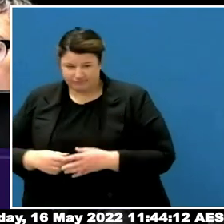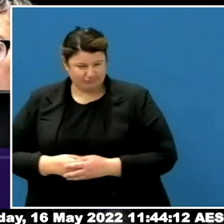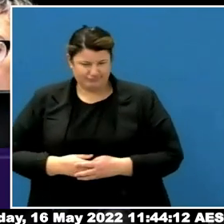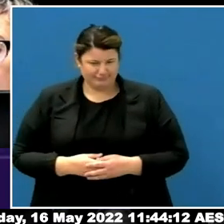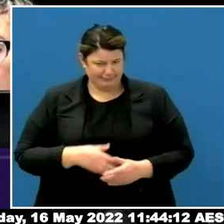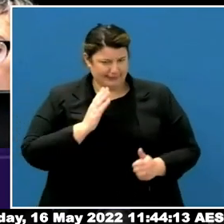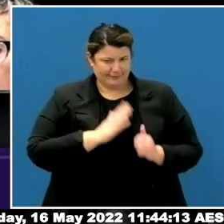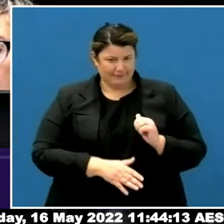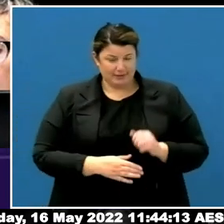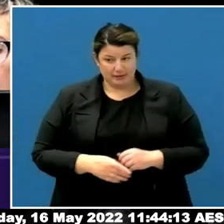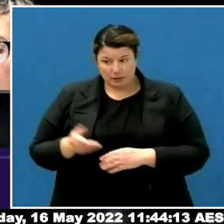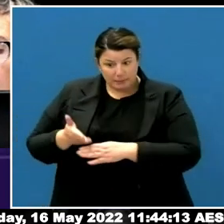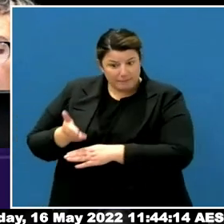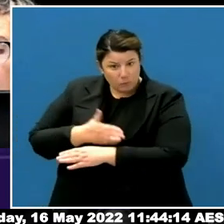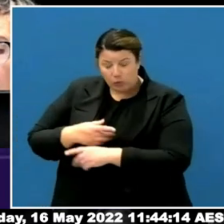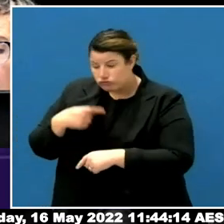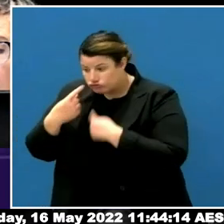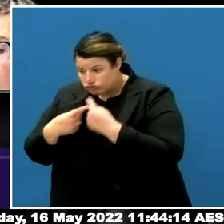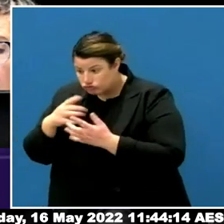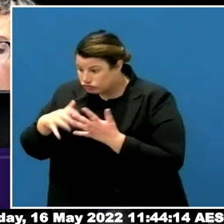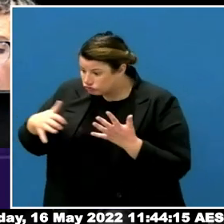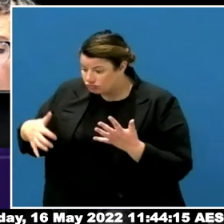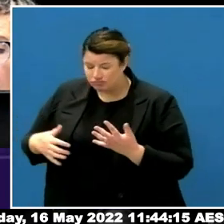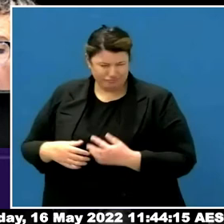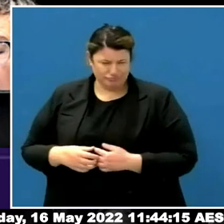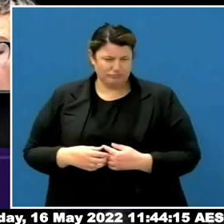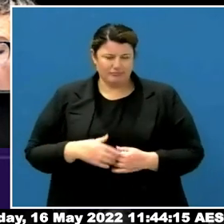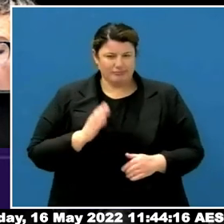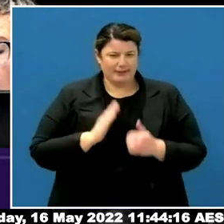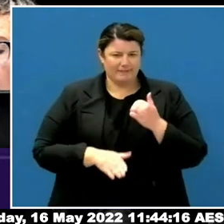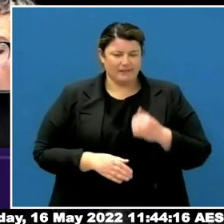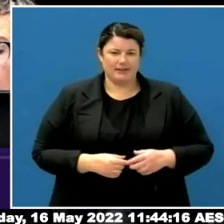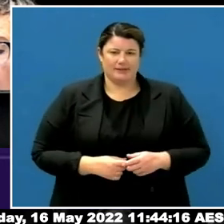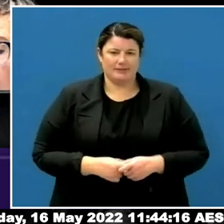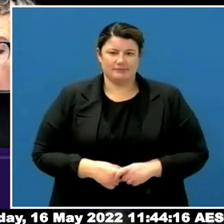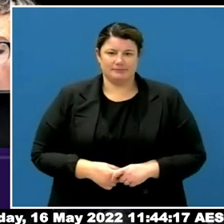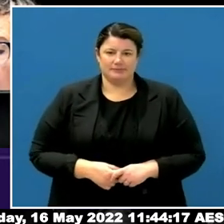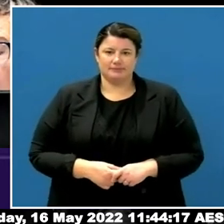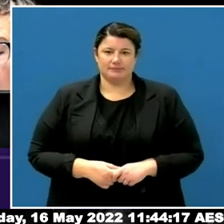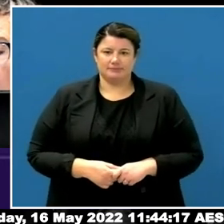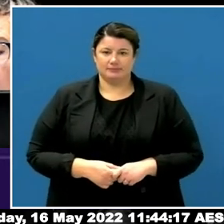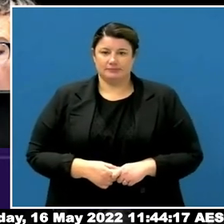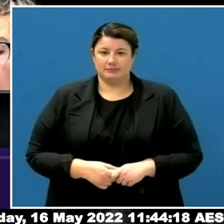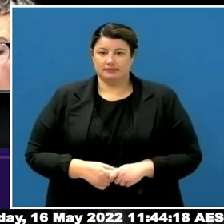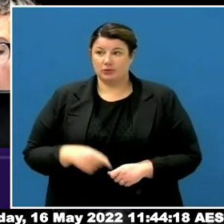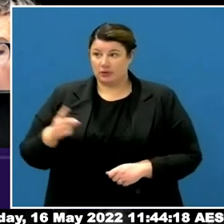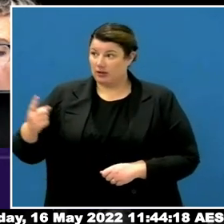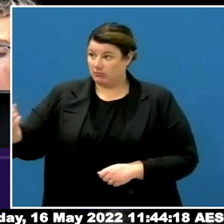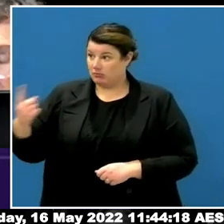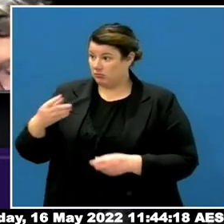No. MR FOGARTY: This one you say was brought to your home by a Team Leader.